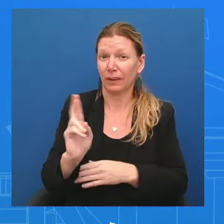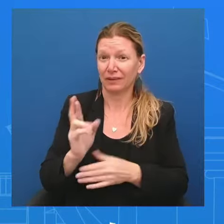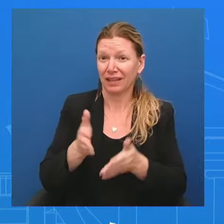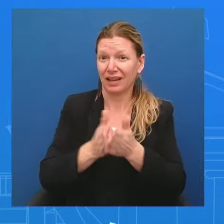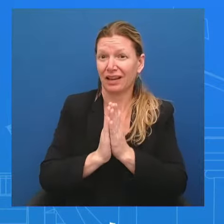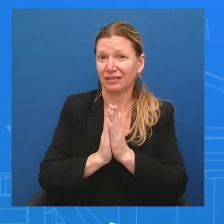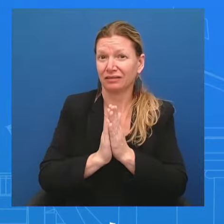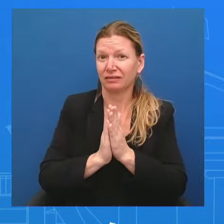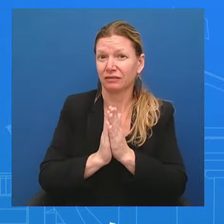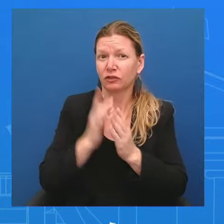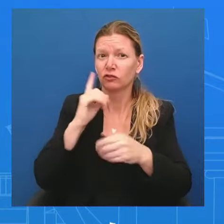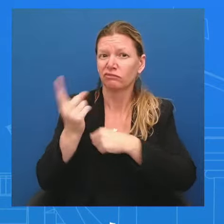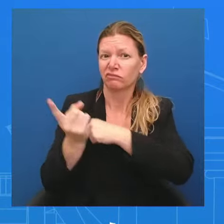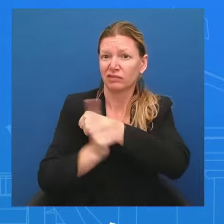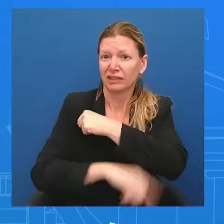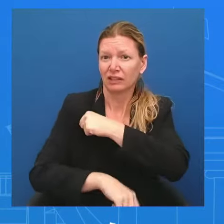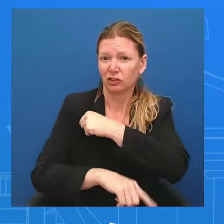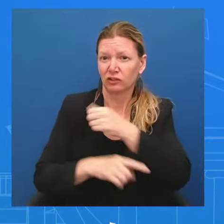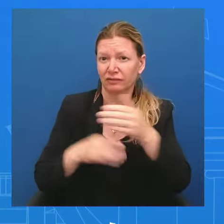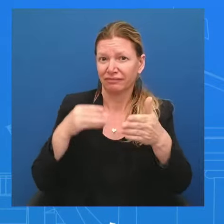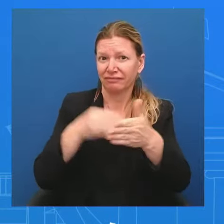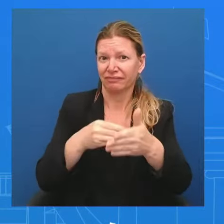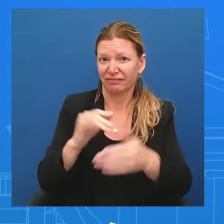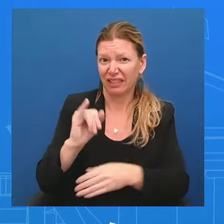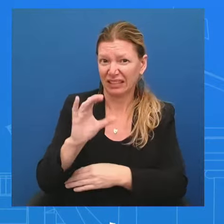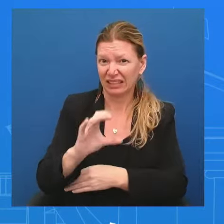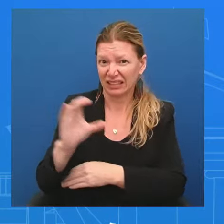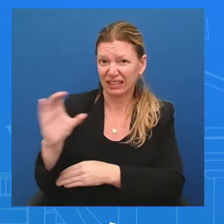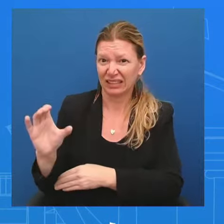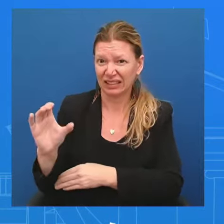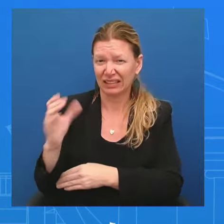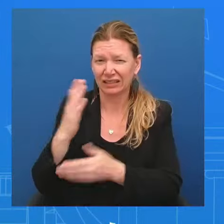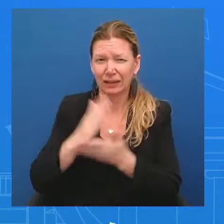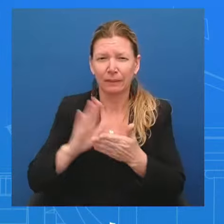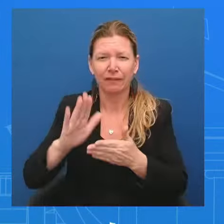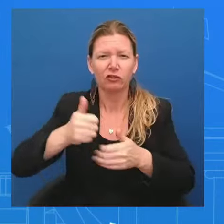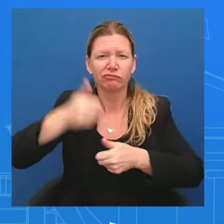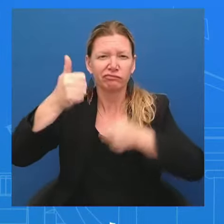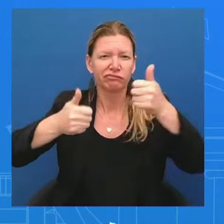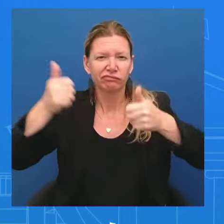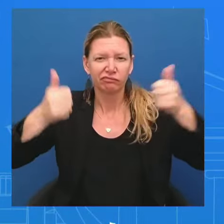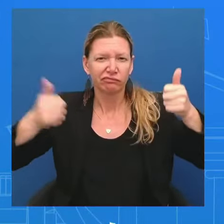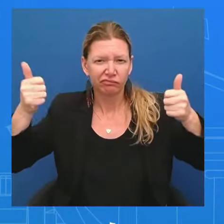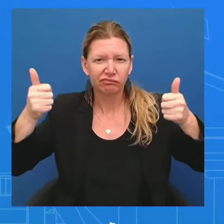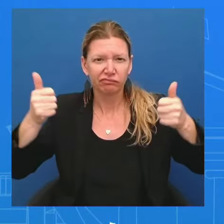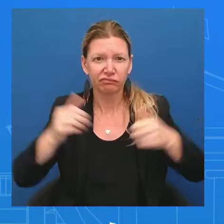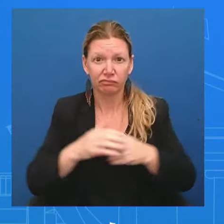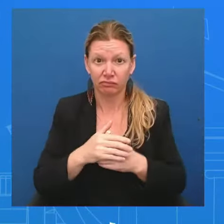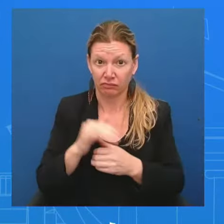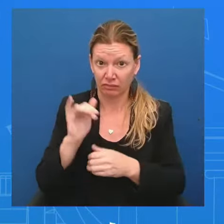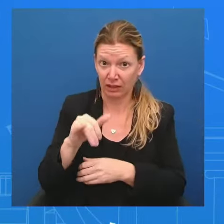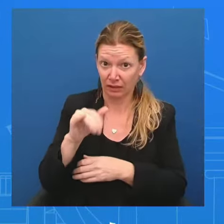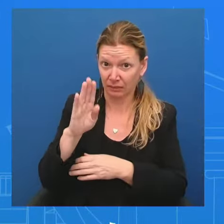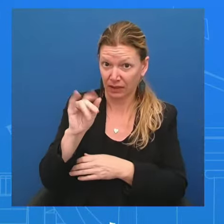for some of its officials. Is that something that the Biden administration is going to support? Mr. Kirby: No. We don't believe that sanctions against the ICC